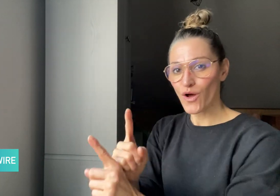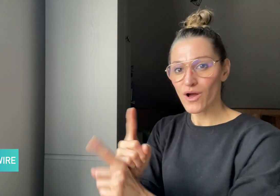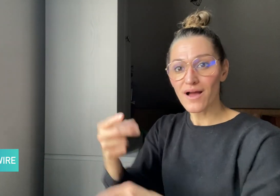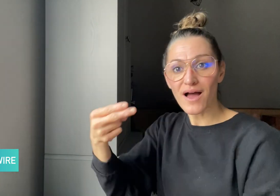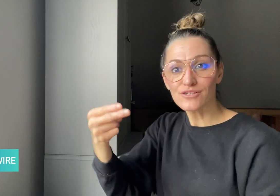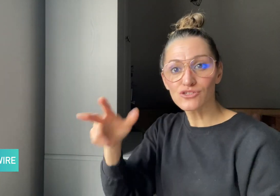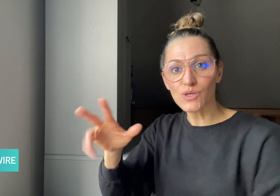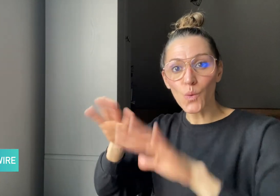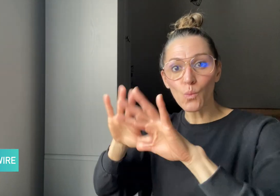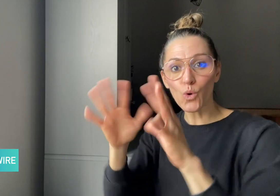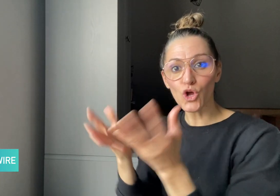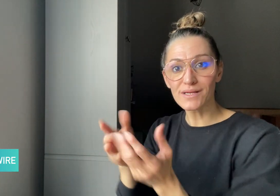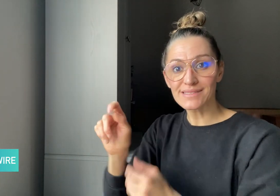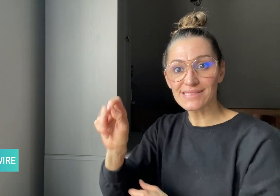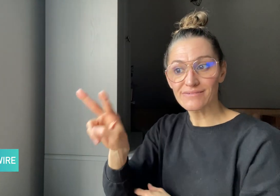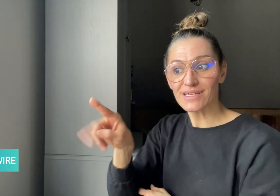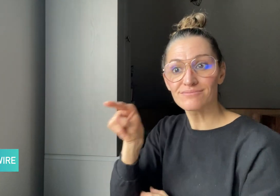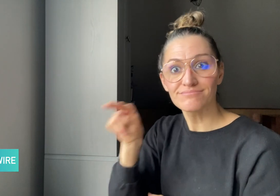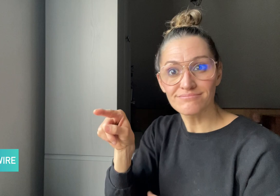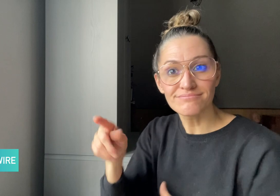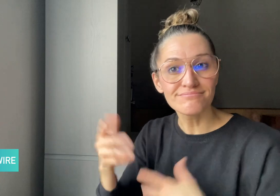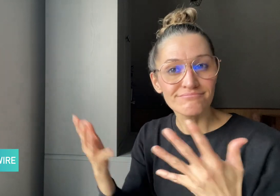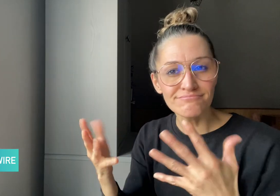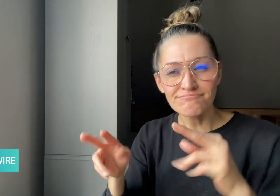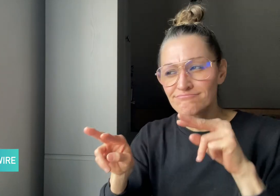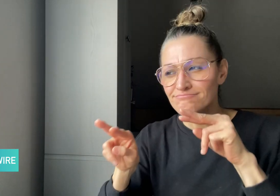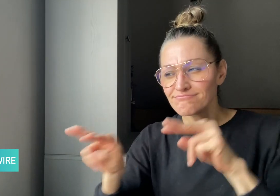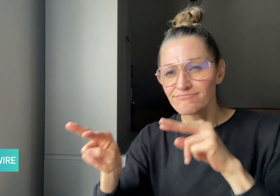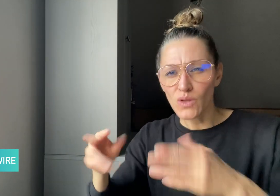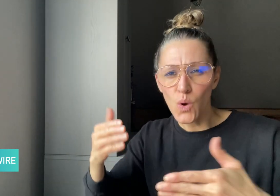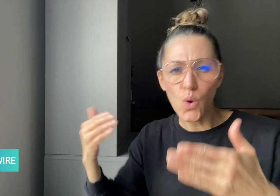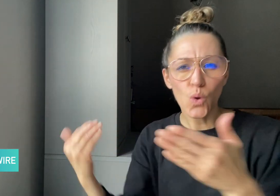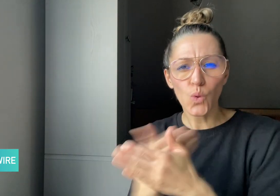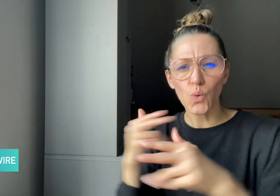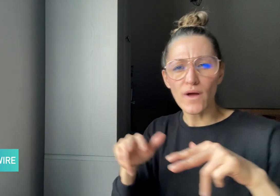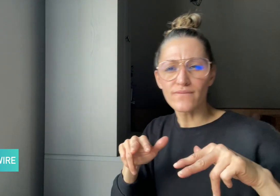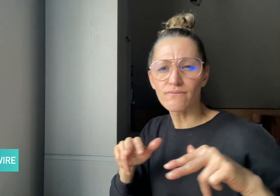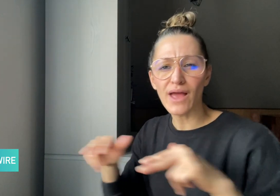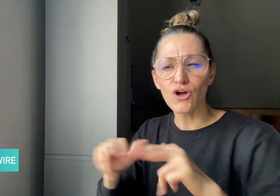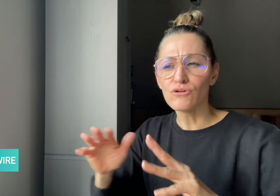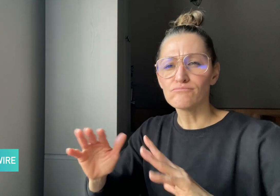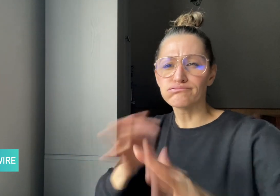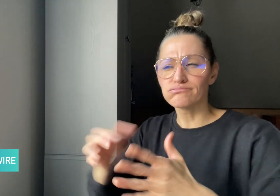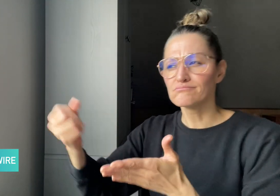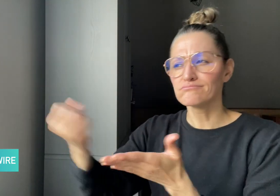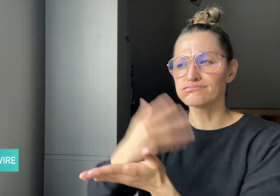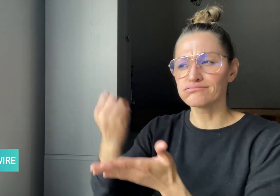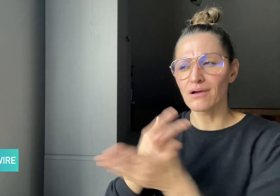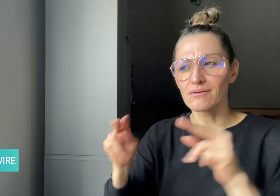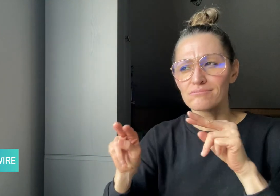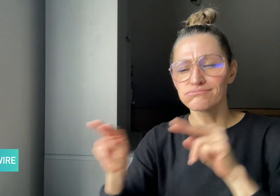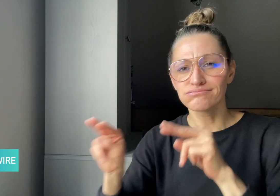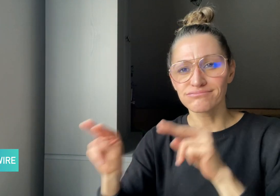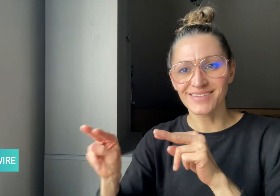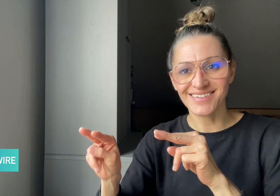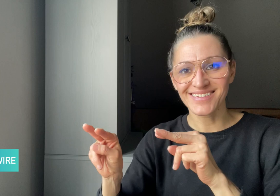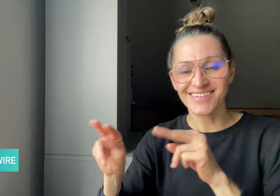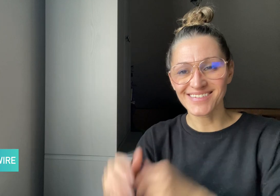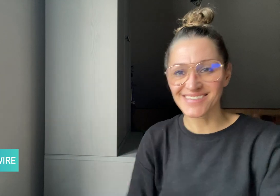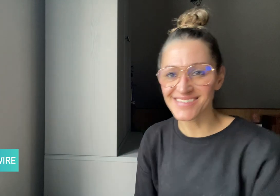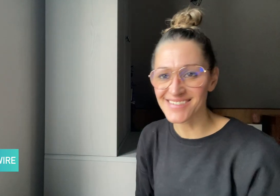and follow H3 World TV to get new video updates!